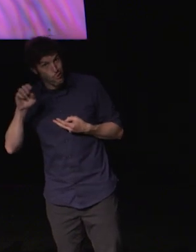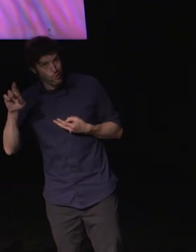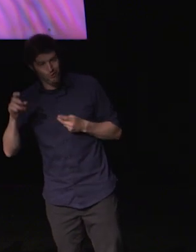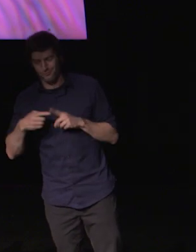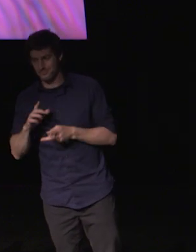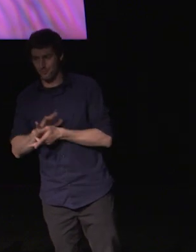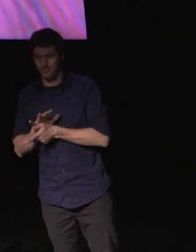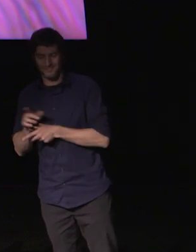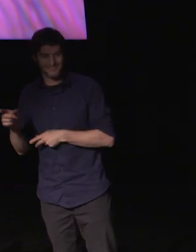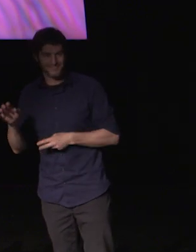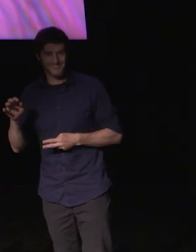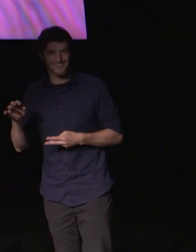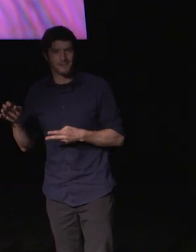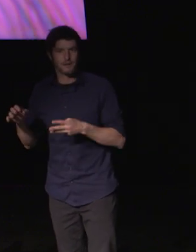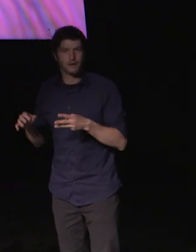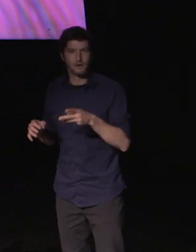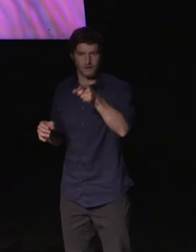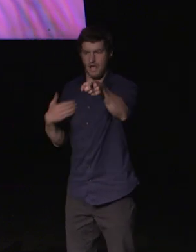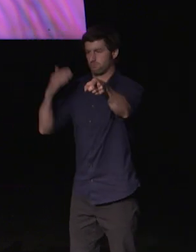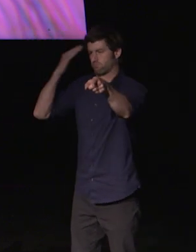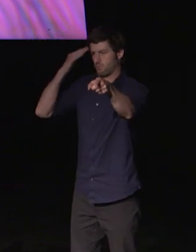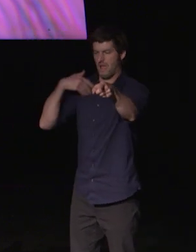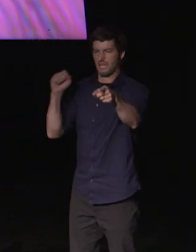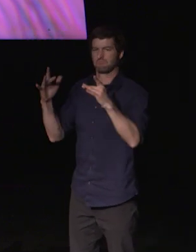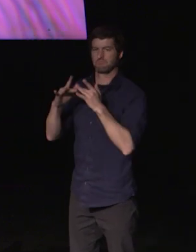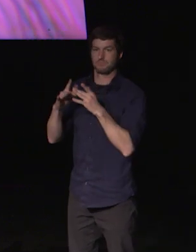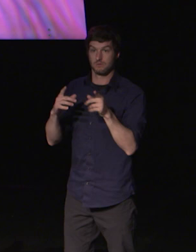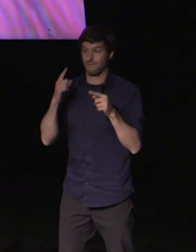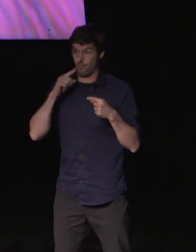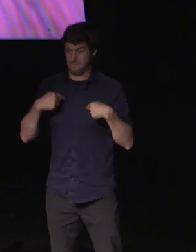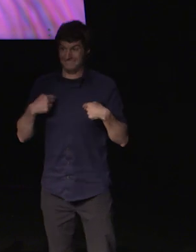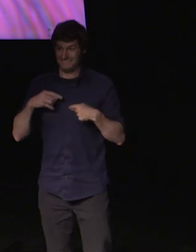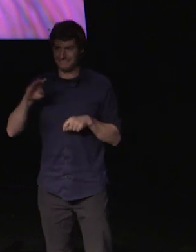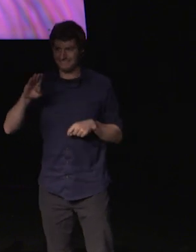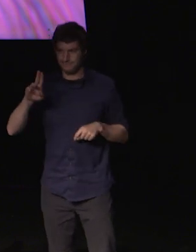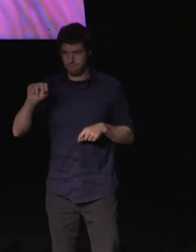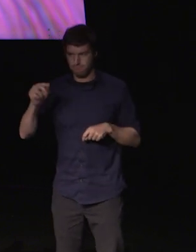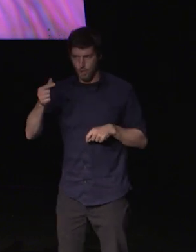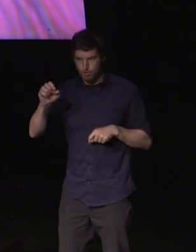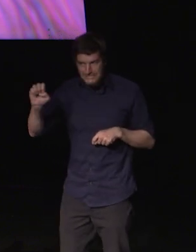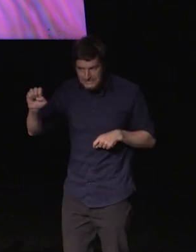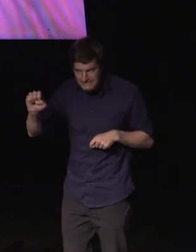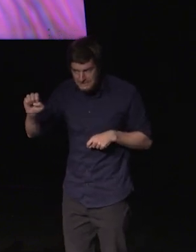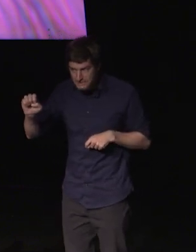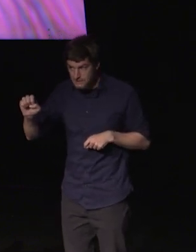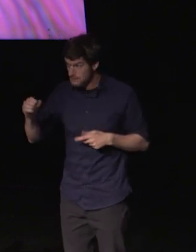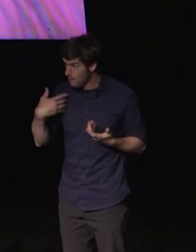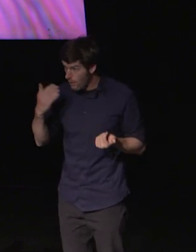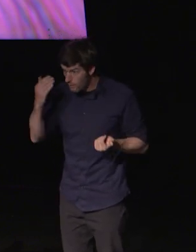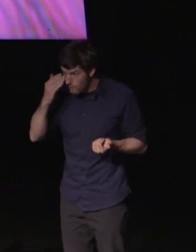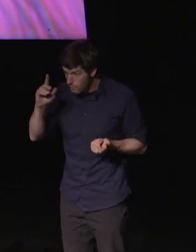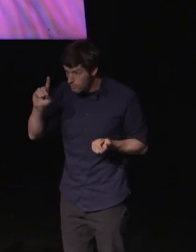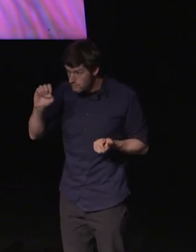For myself... -MAN 2: We'll be on touch. Yes. For myself, Bungie? I would love to know, Destiny 3. Confirmed? Not confirmed?